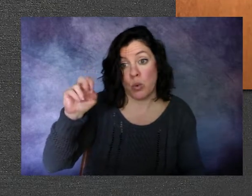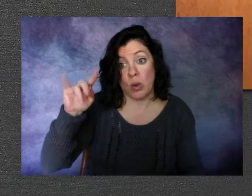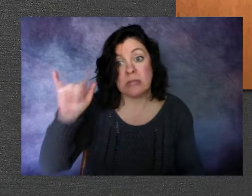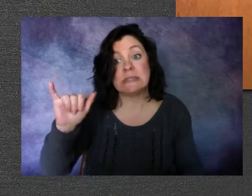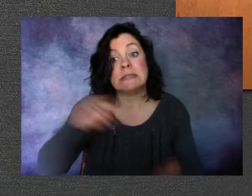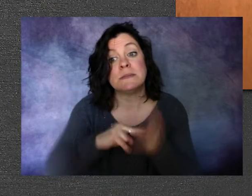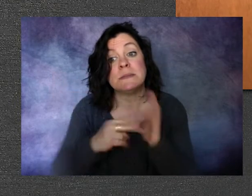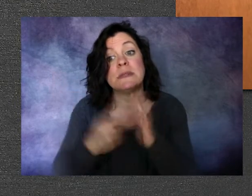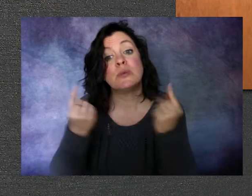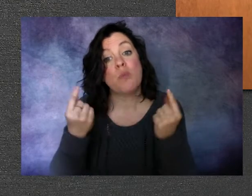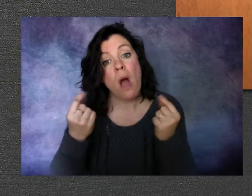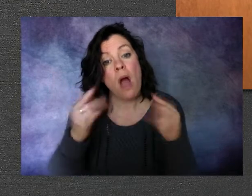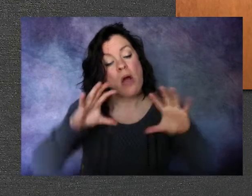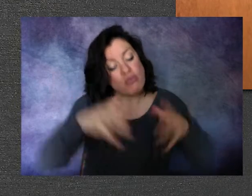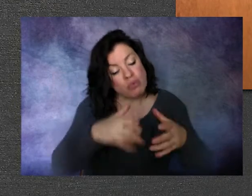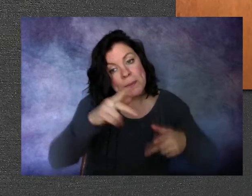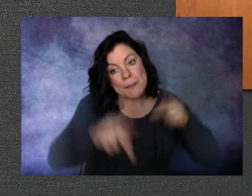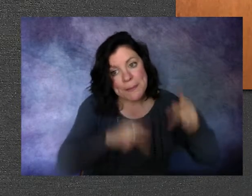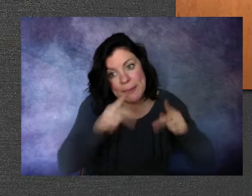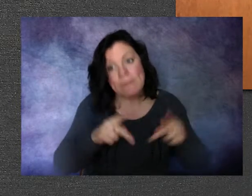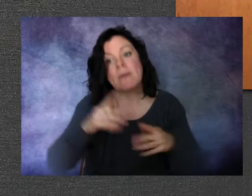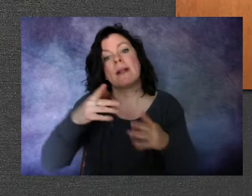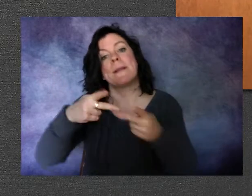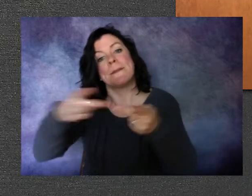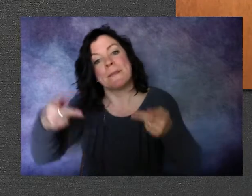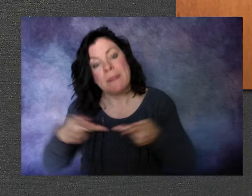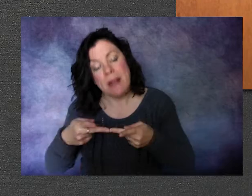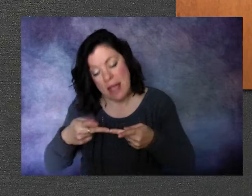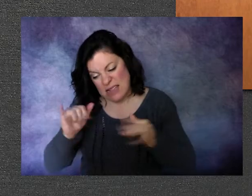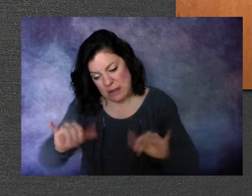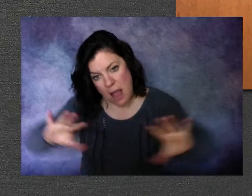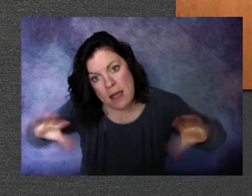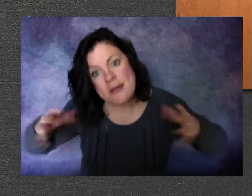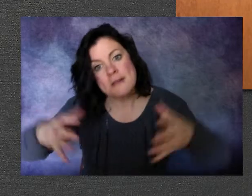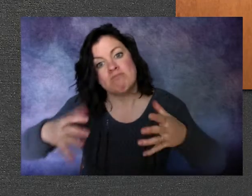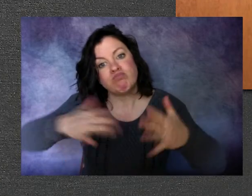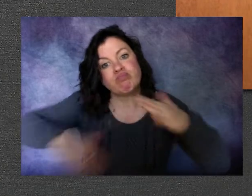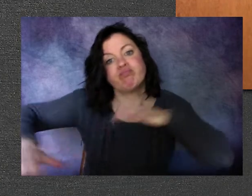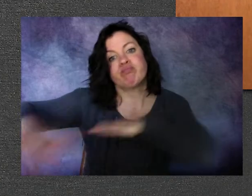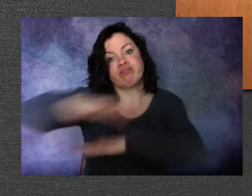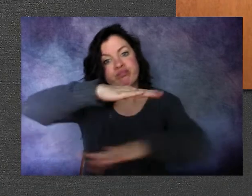Community is a group of people and places that are surrounding you, right?